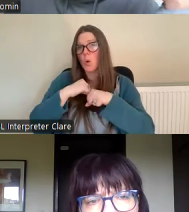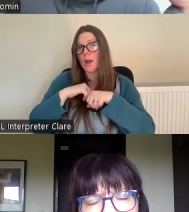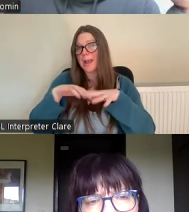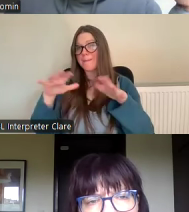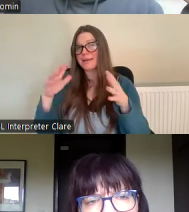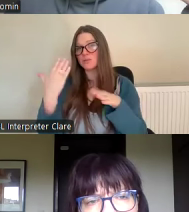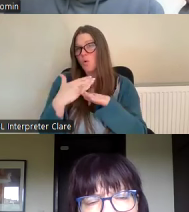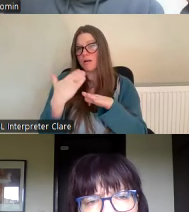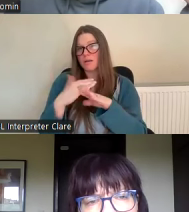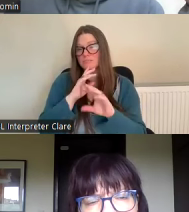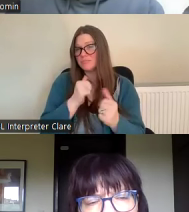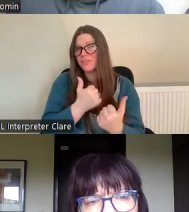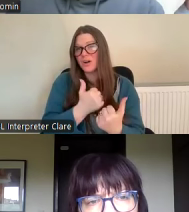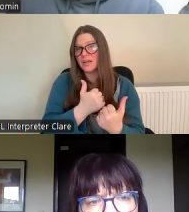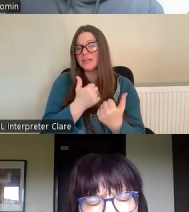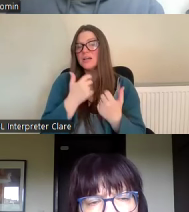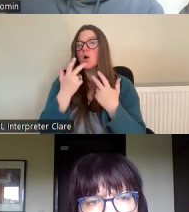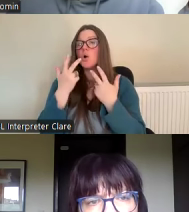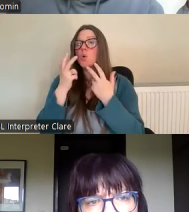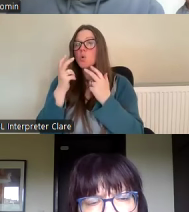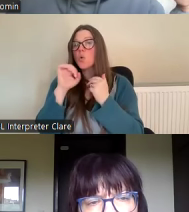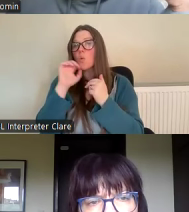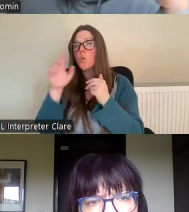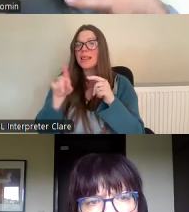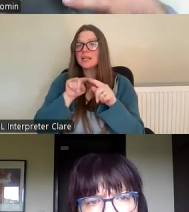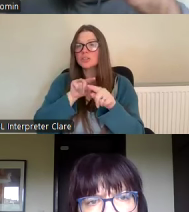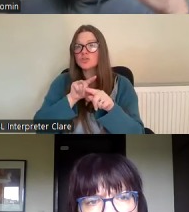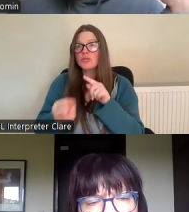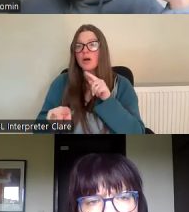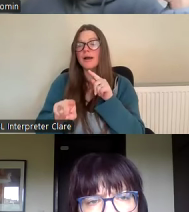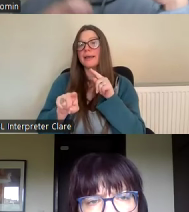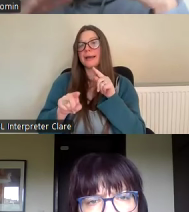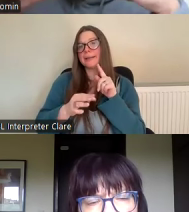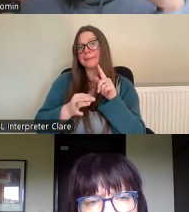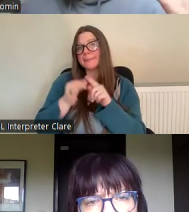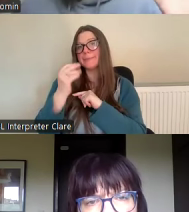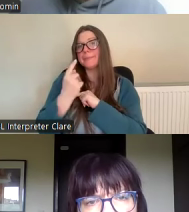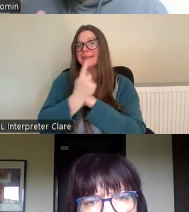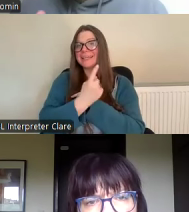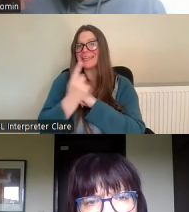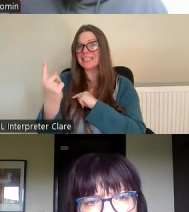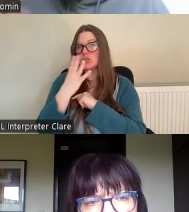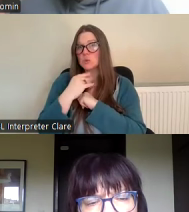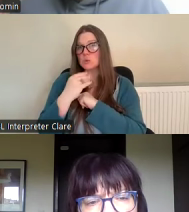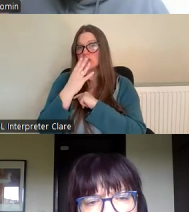If anything, Google will try and optimize per user because it's in Google's best interest to show